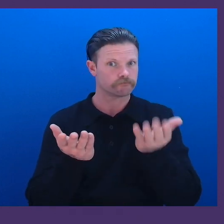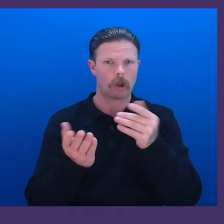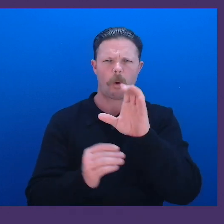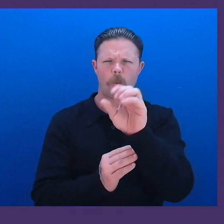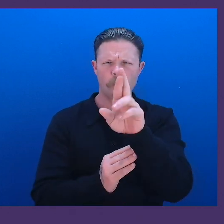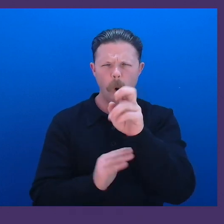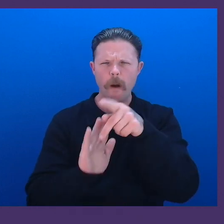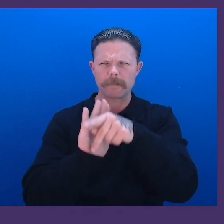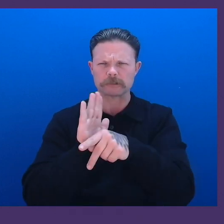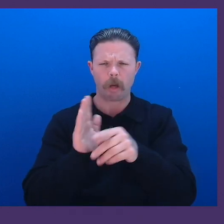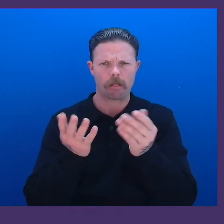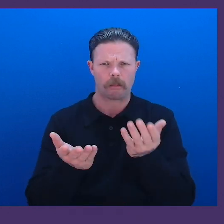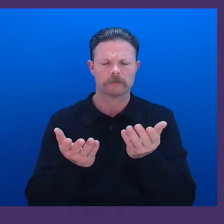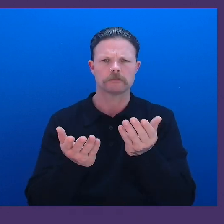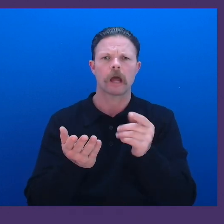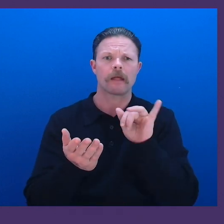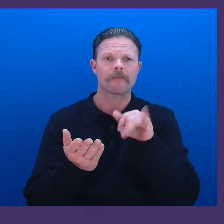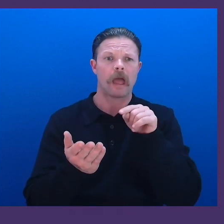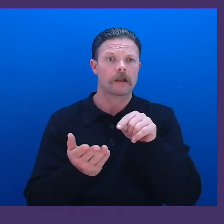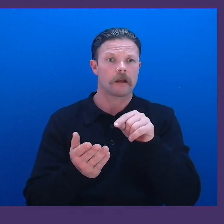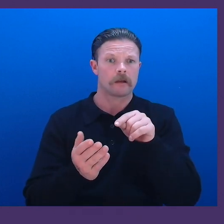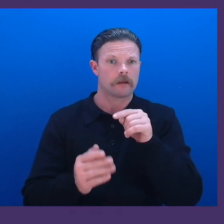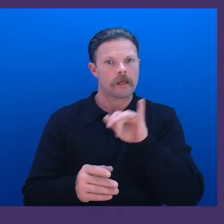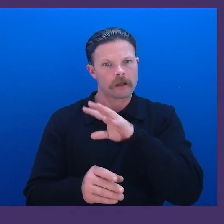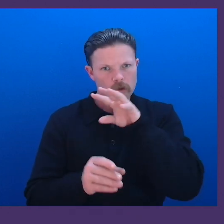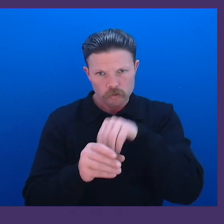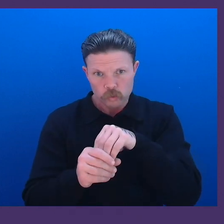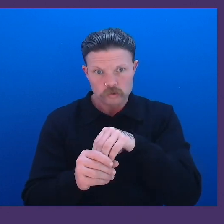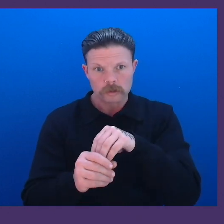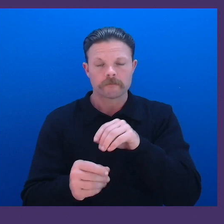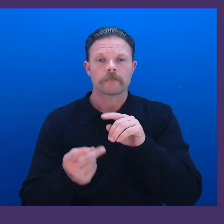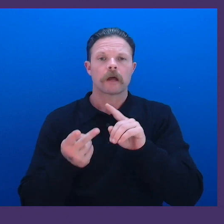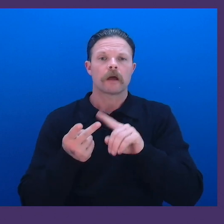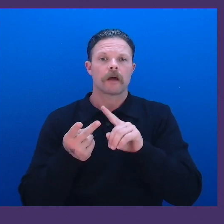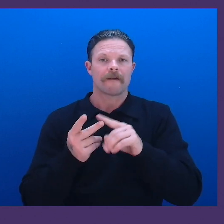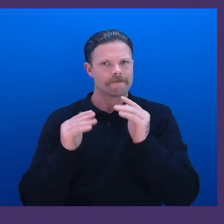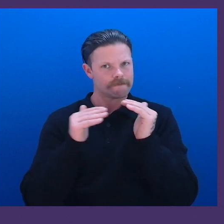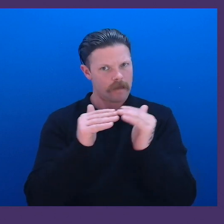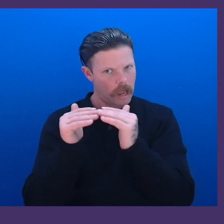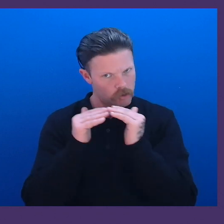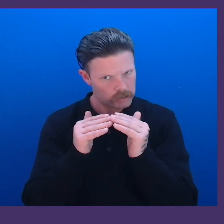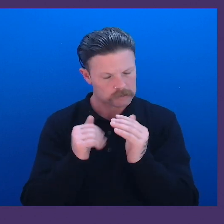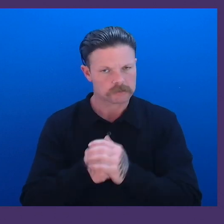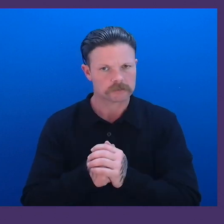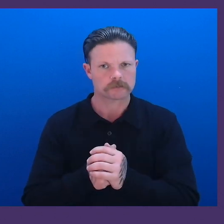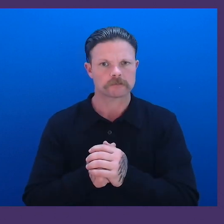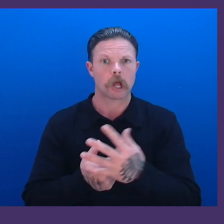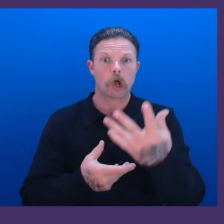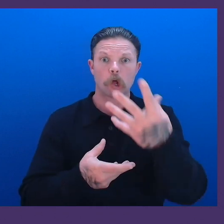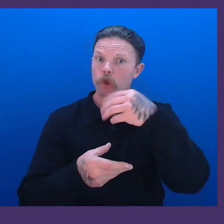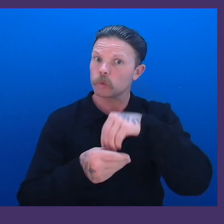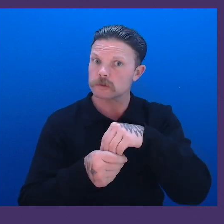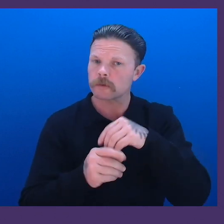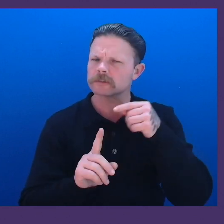which are inclusiveness and fairness. So, inclusiveness principle emphasizes empowering everyone